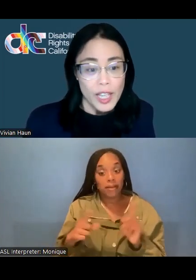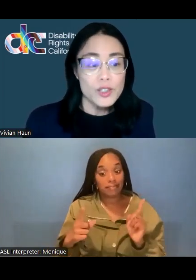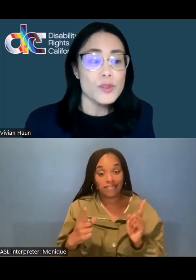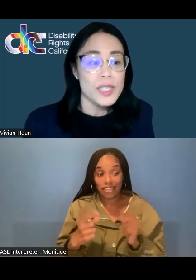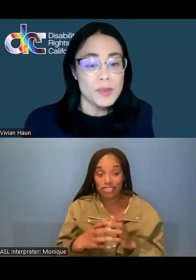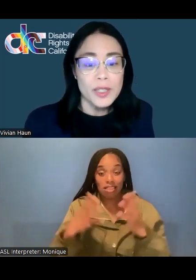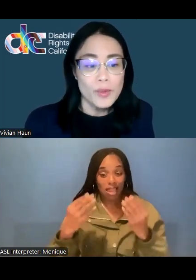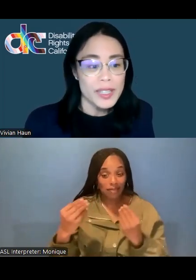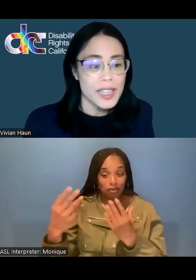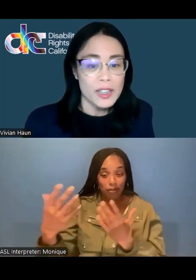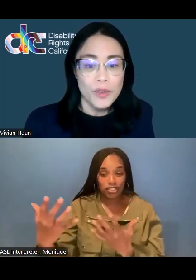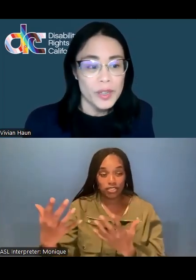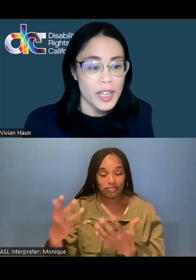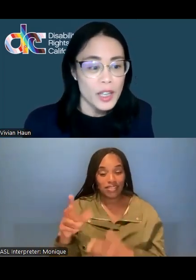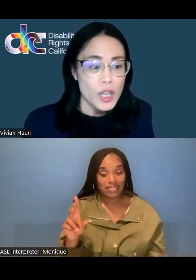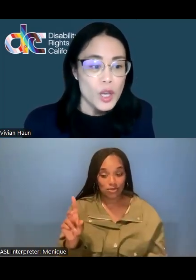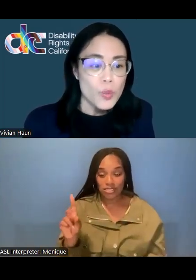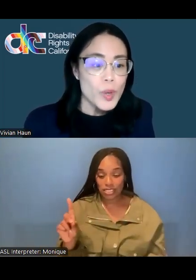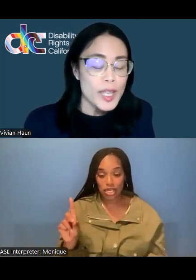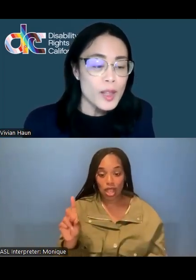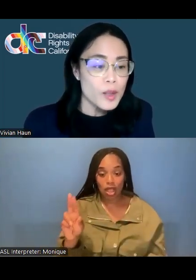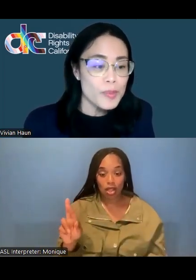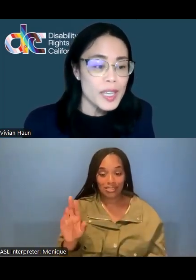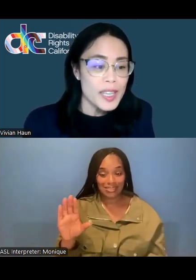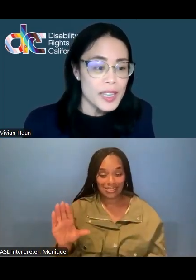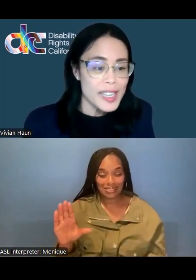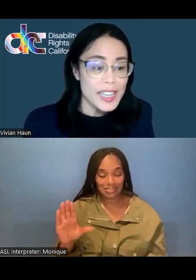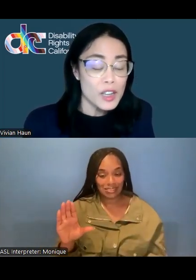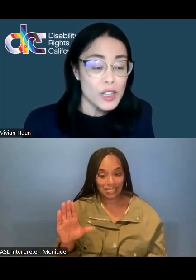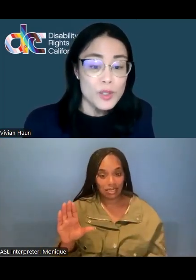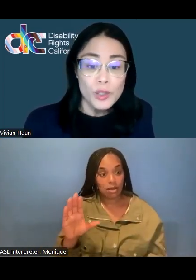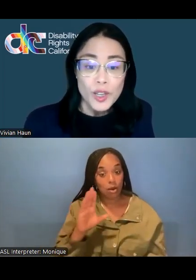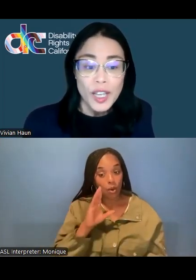And so Disability Rights California will be taking a closer look,